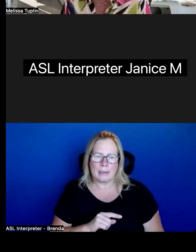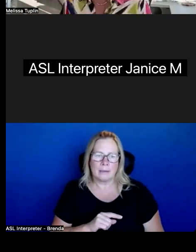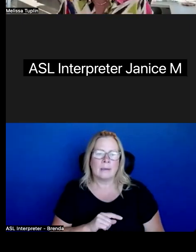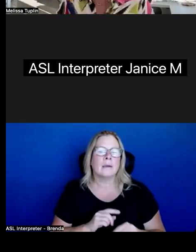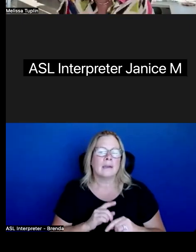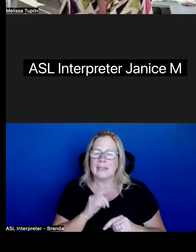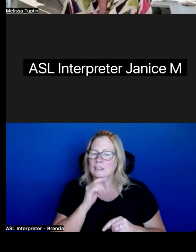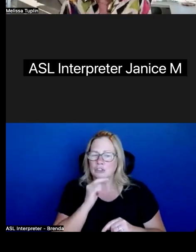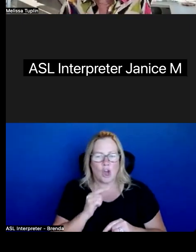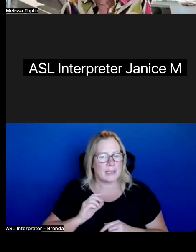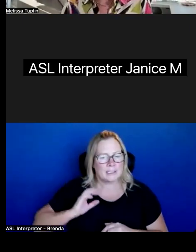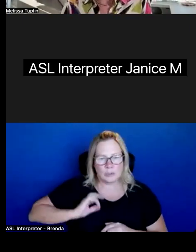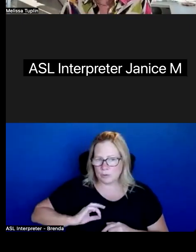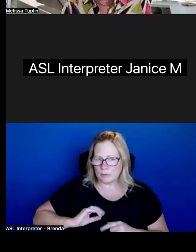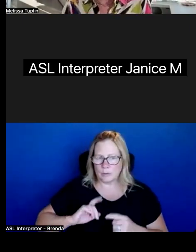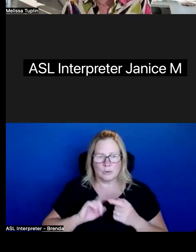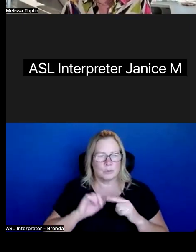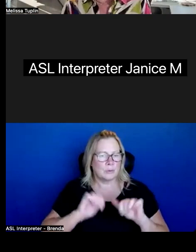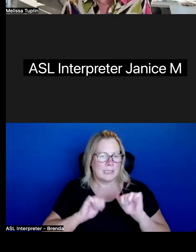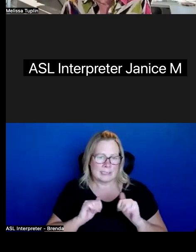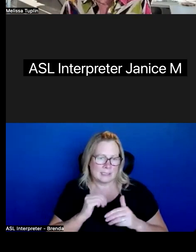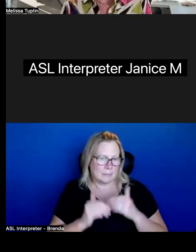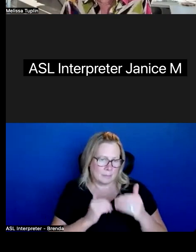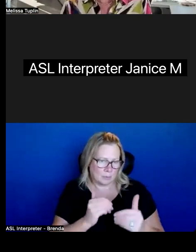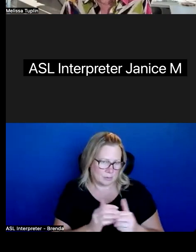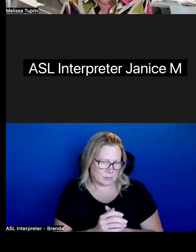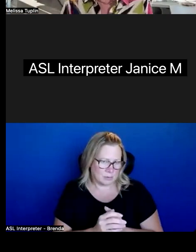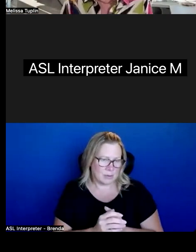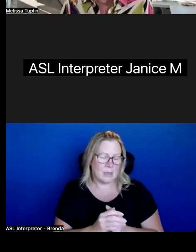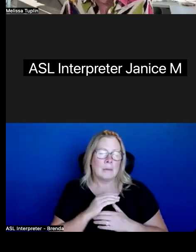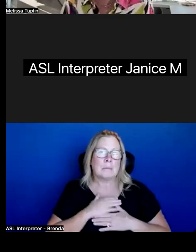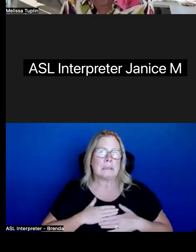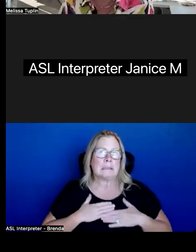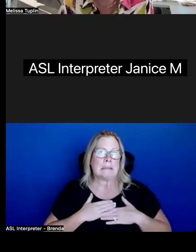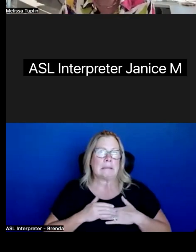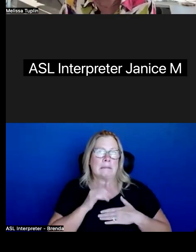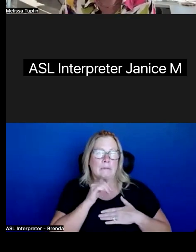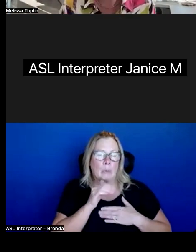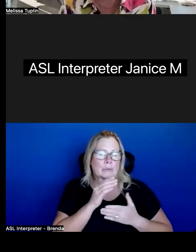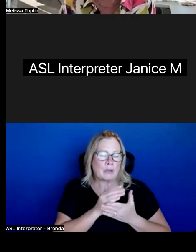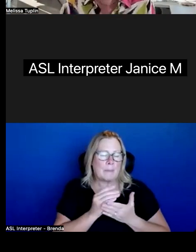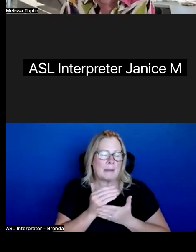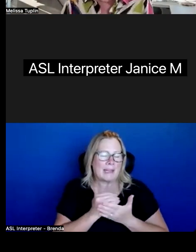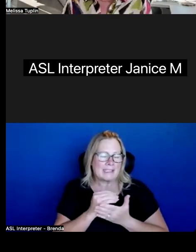useful to the assessment process. Please do not stop collecting your statistics though,